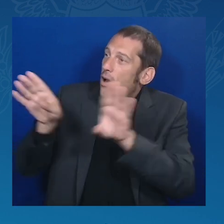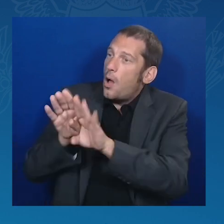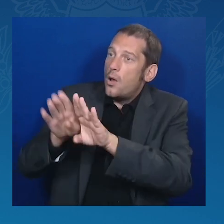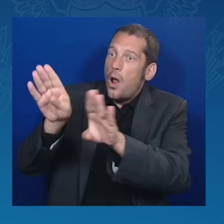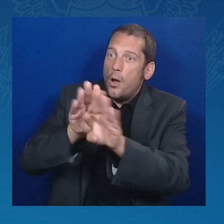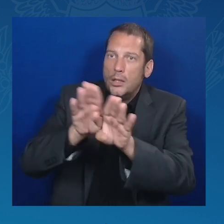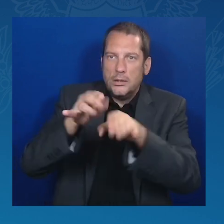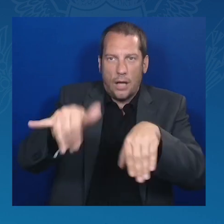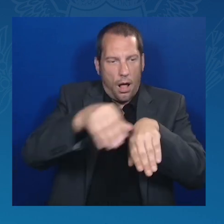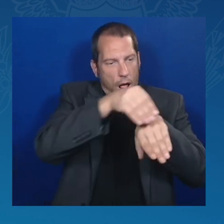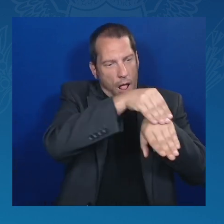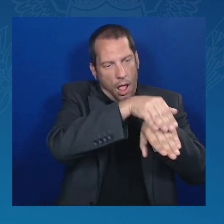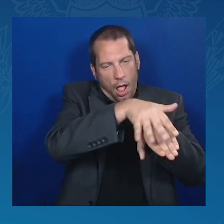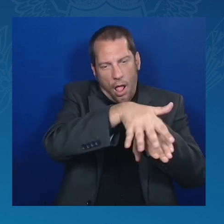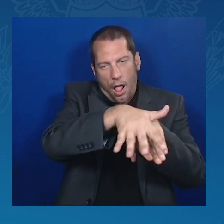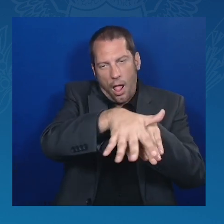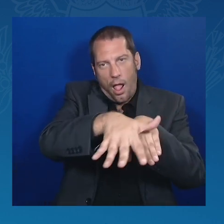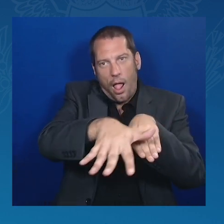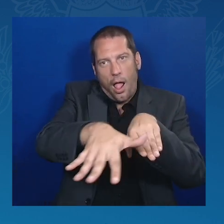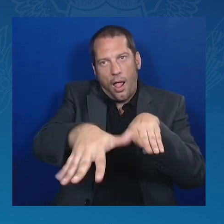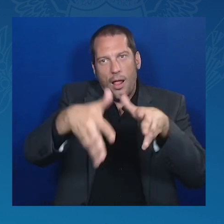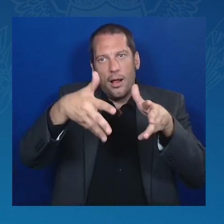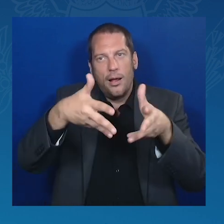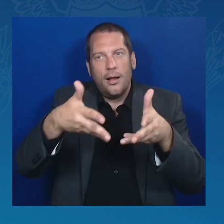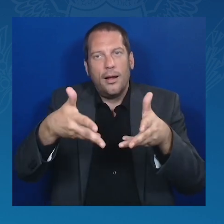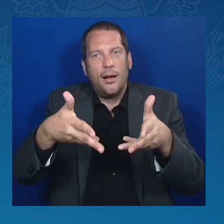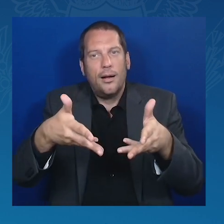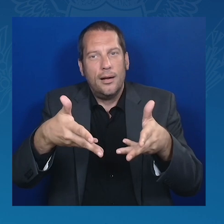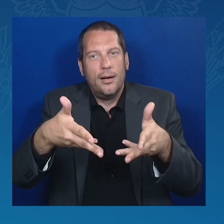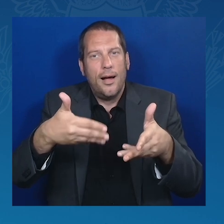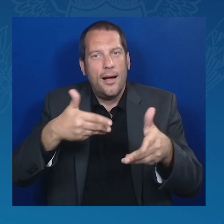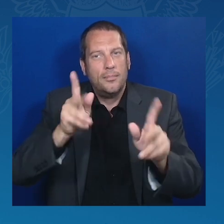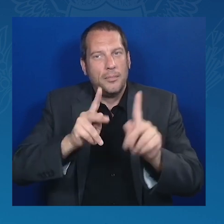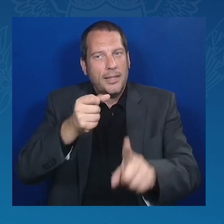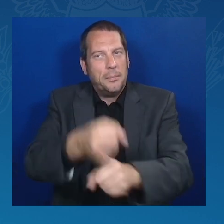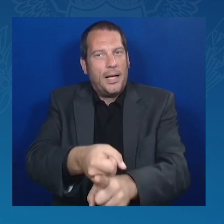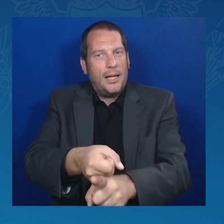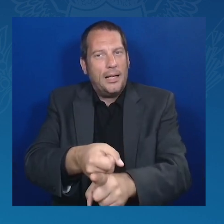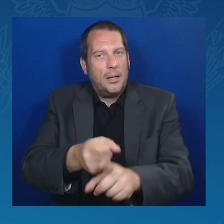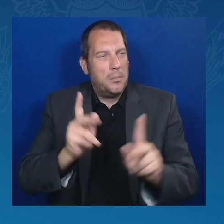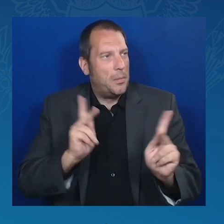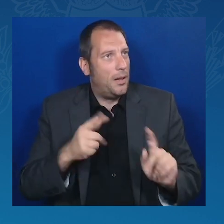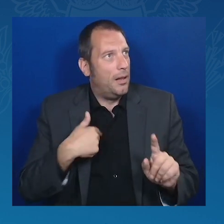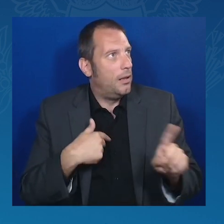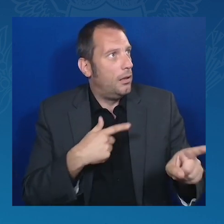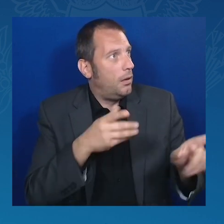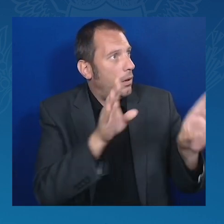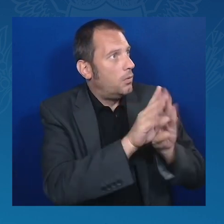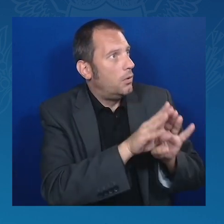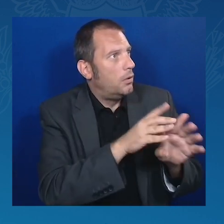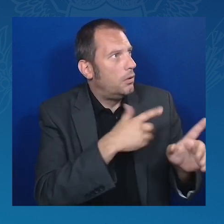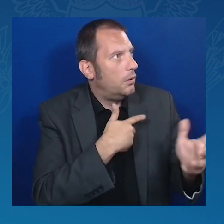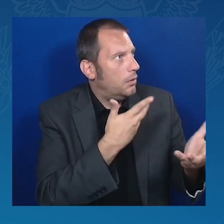And the travesty of it is that it will result in all kinds of other health care consequences and harm.